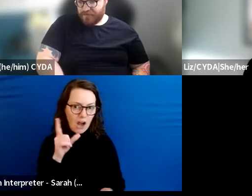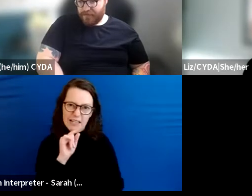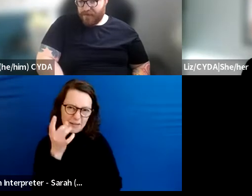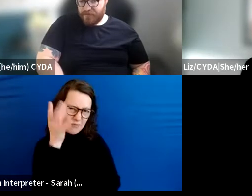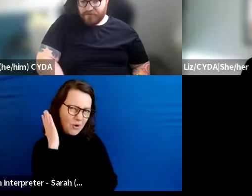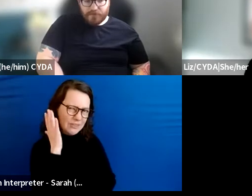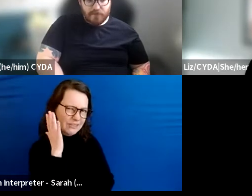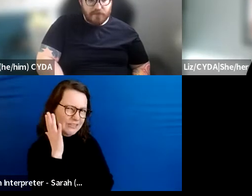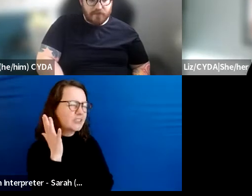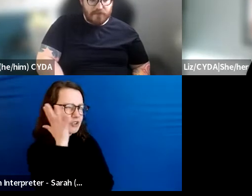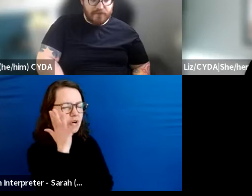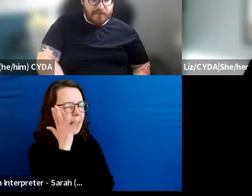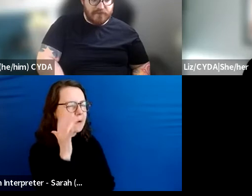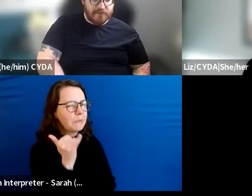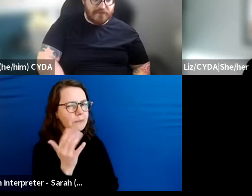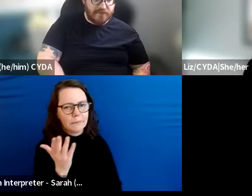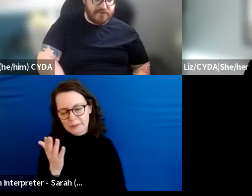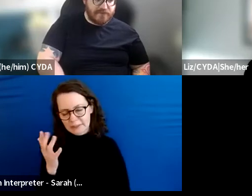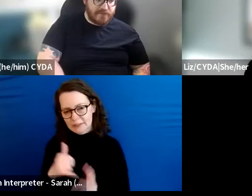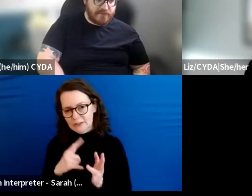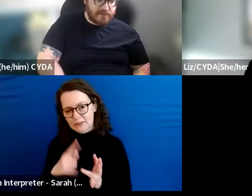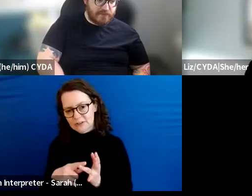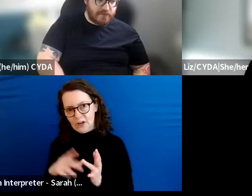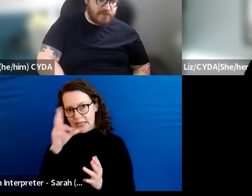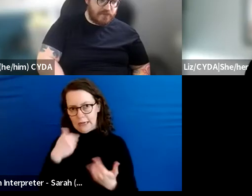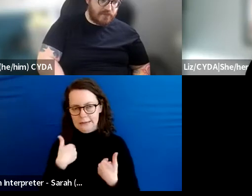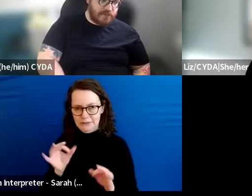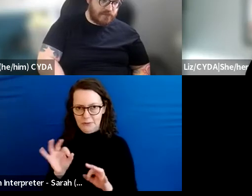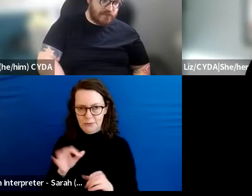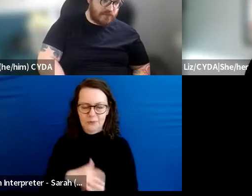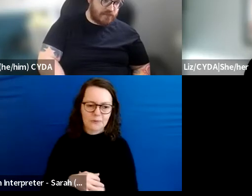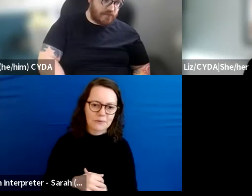Can I say blonde, not quite great here maybe, so definitely no young person.